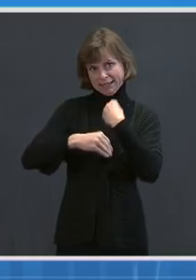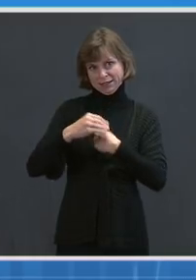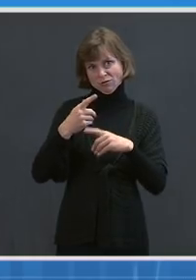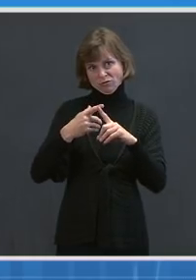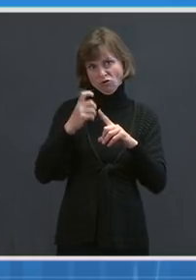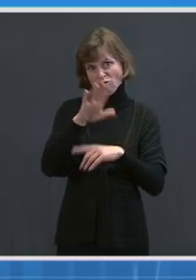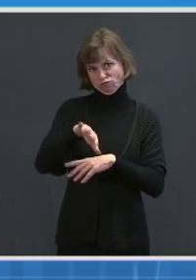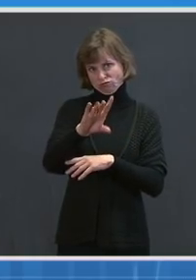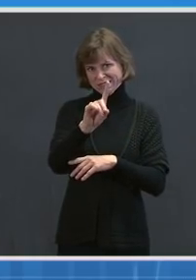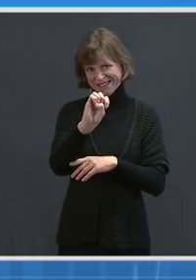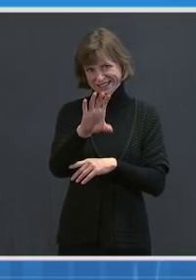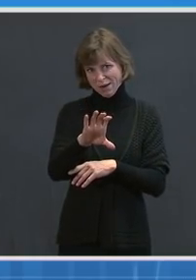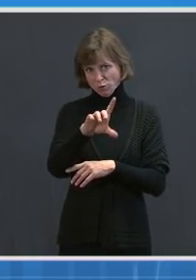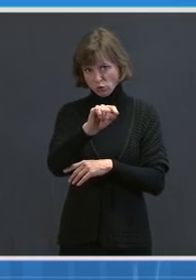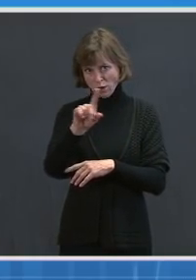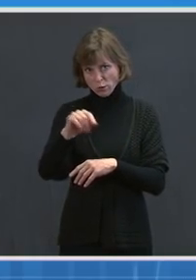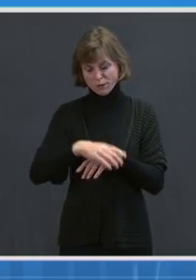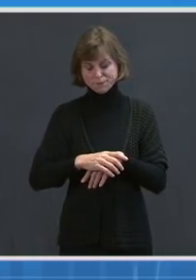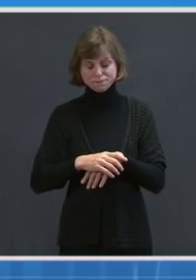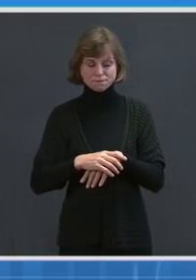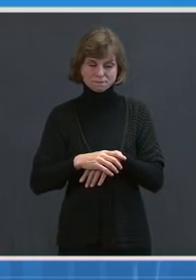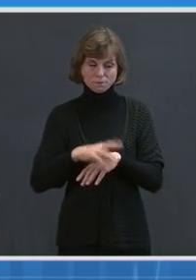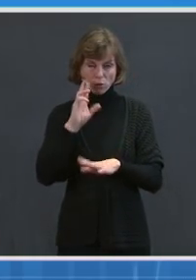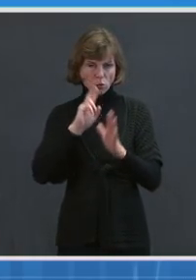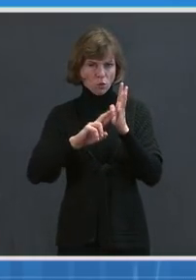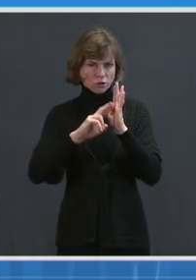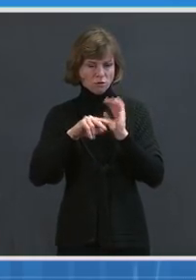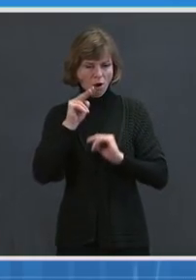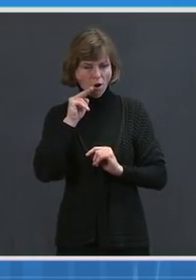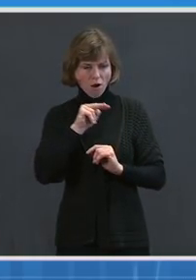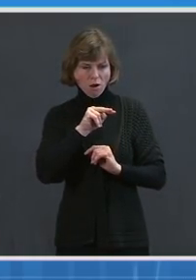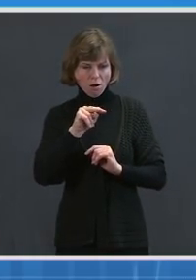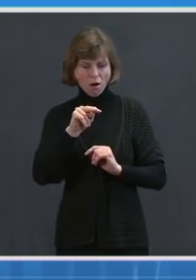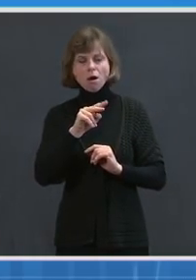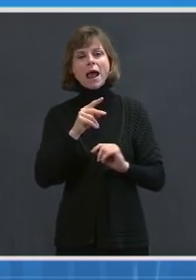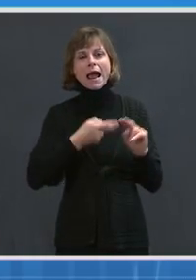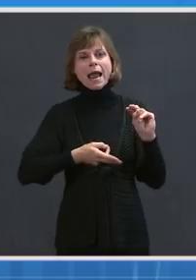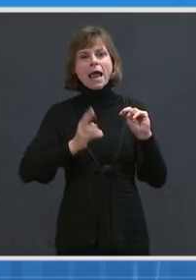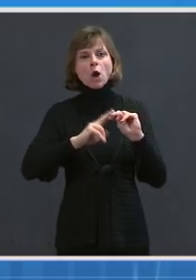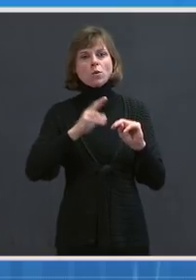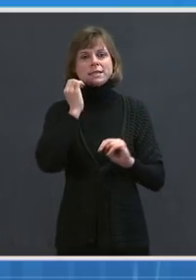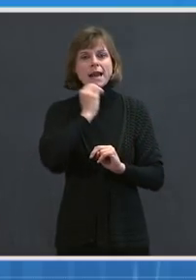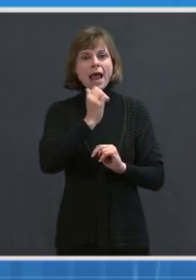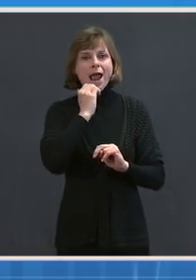The researchers found that increases in both daily death rates and COVID cases